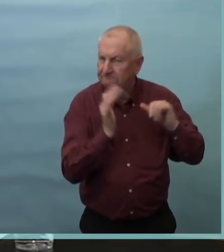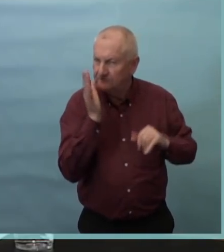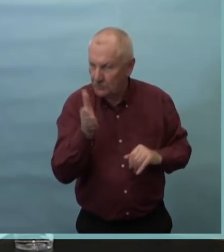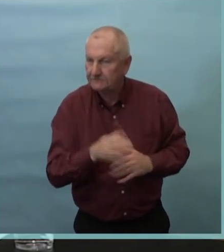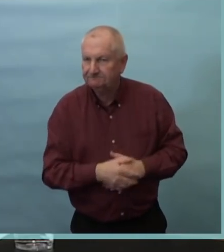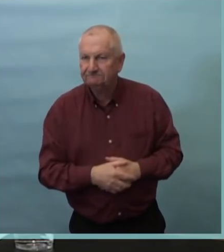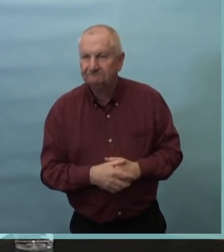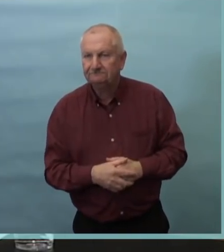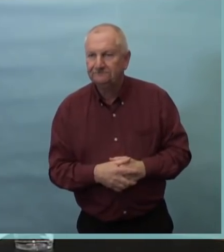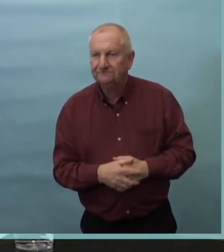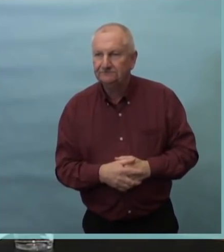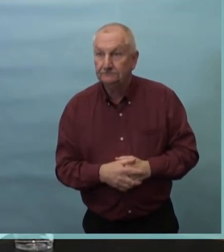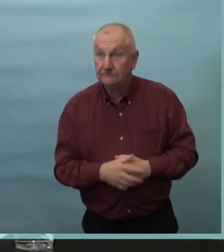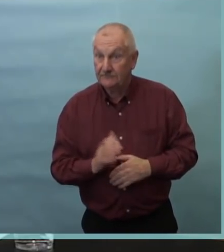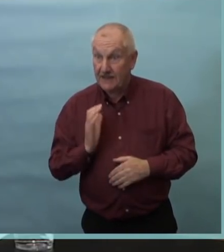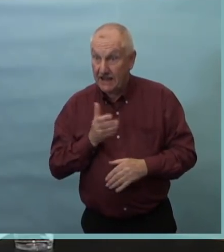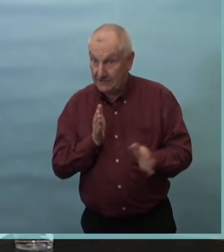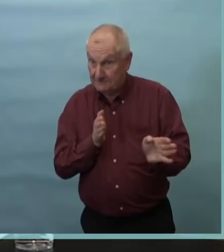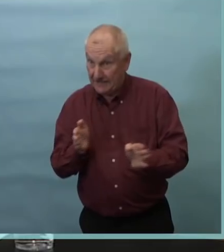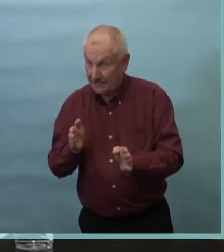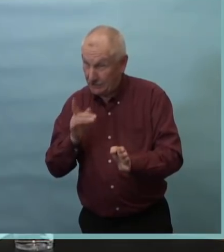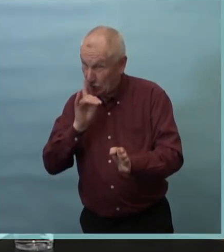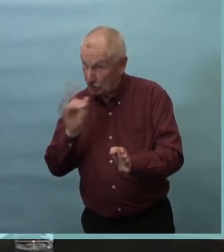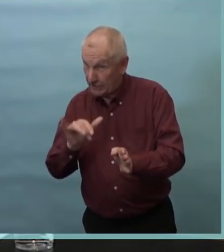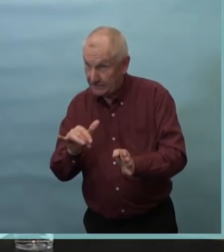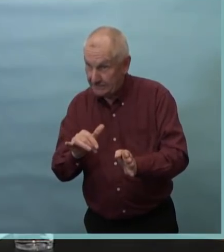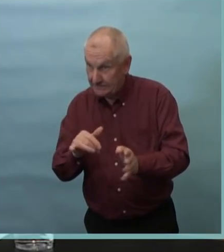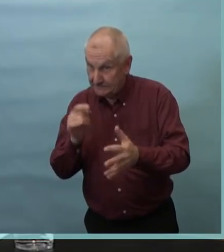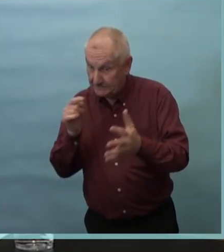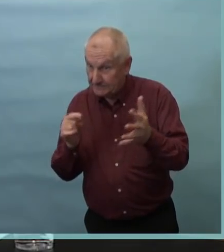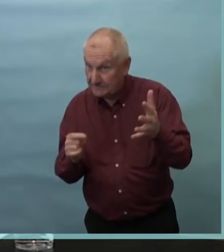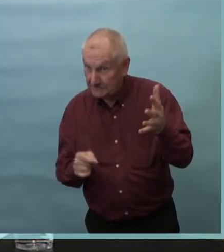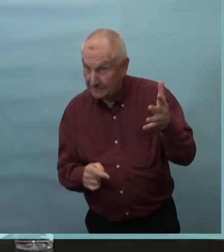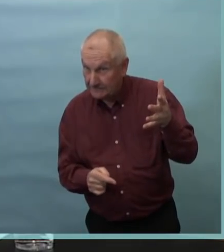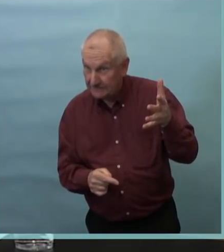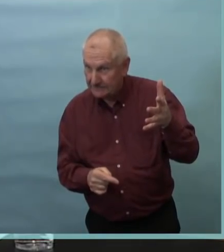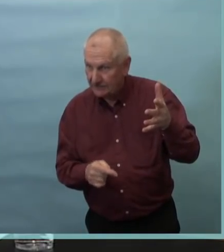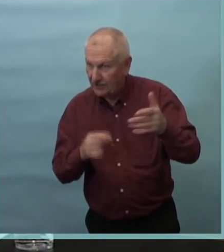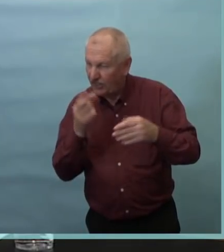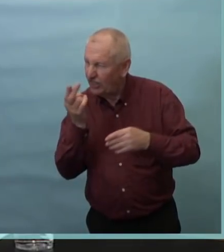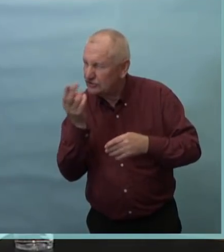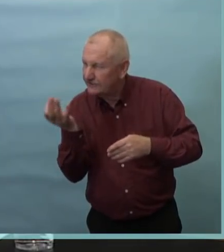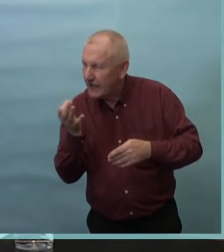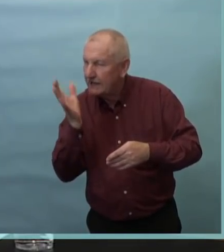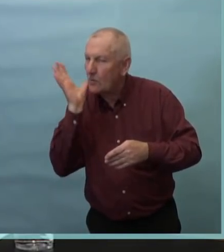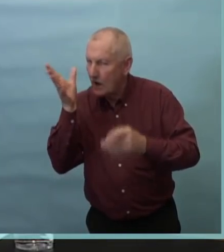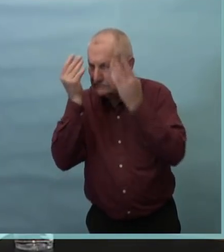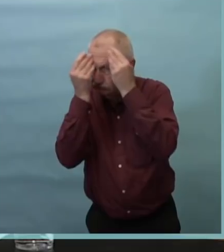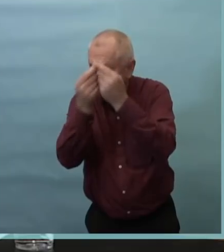you know hopefully later this week and so will will leave leave the details for